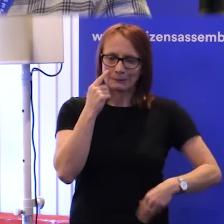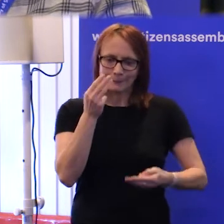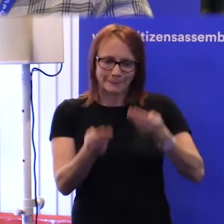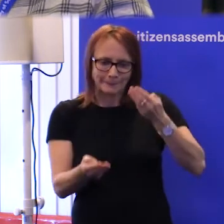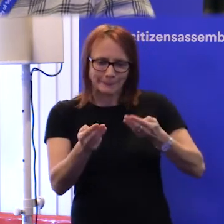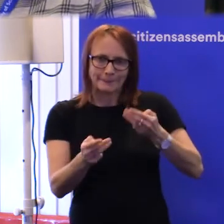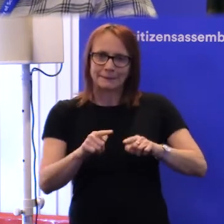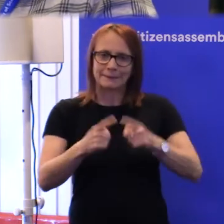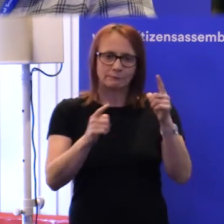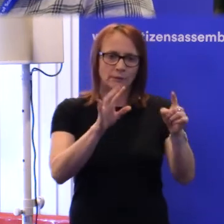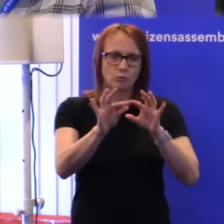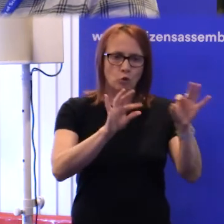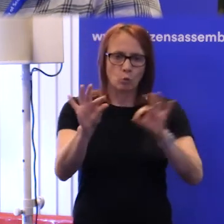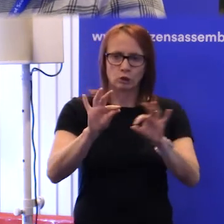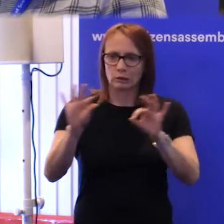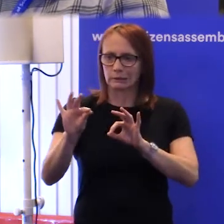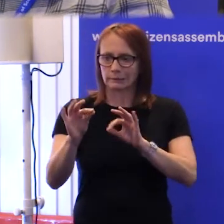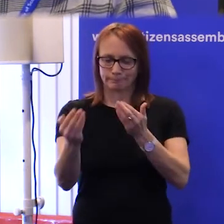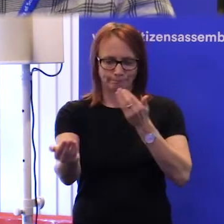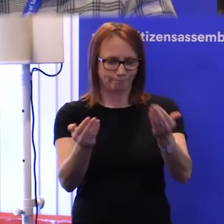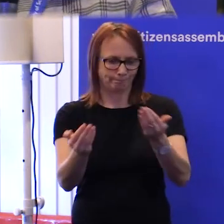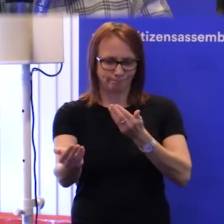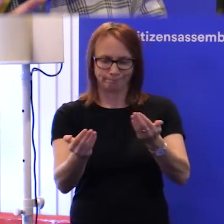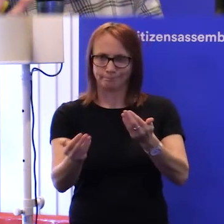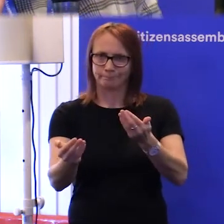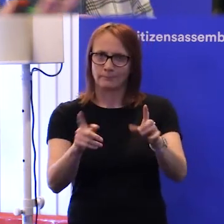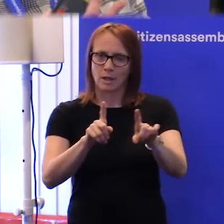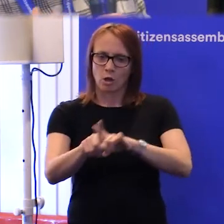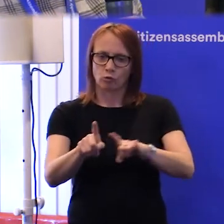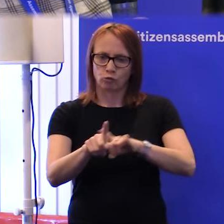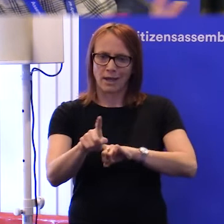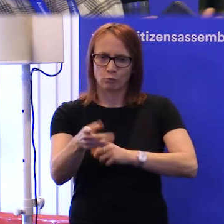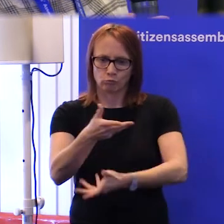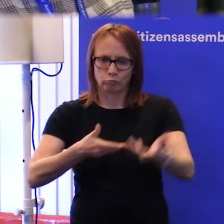different options balancing them up and trying to bark build consensus find out